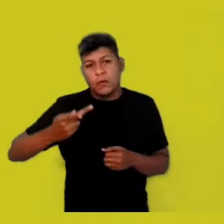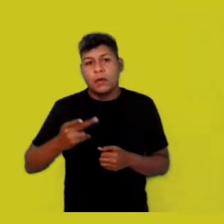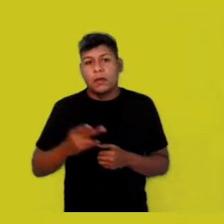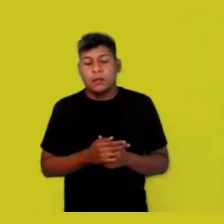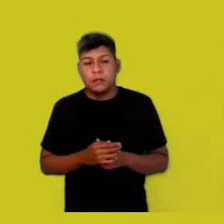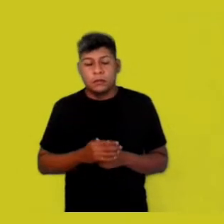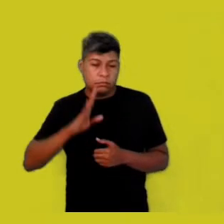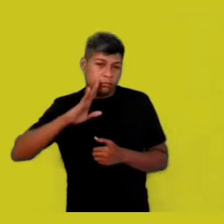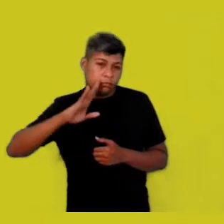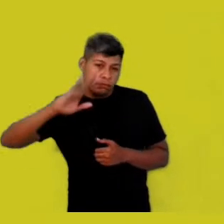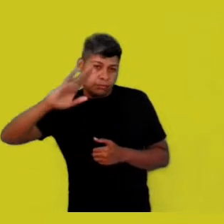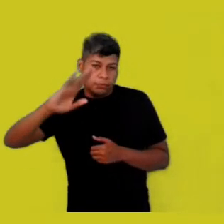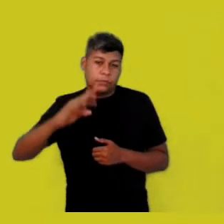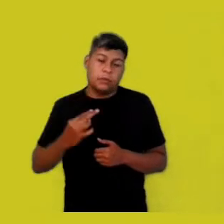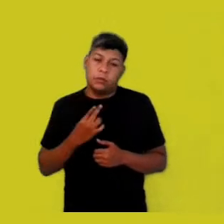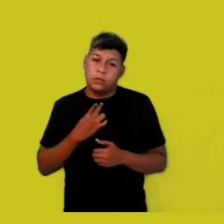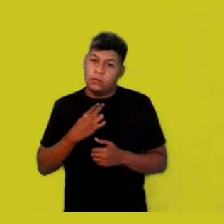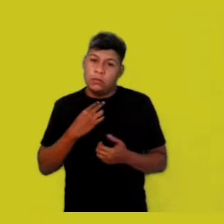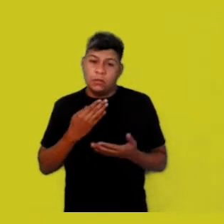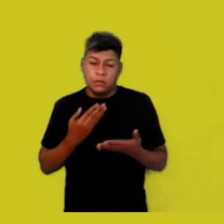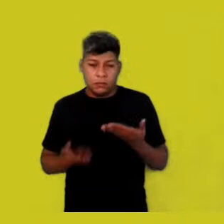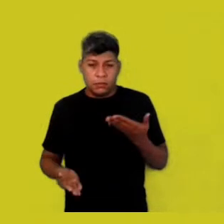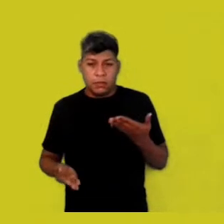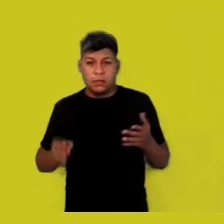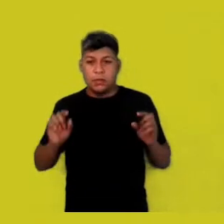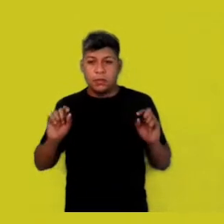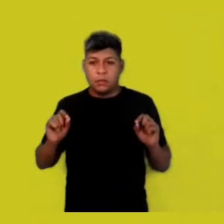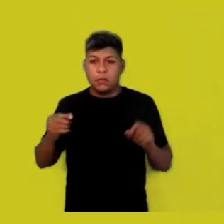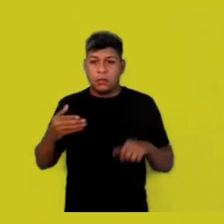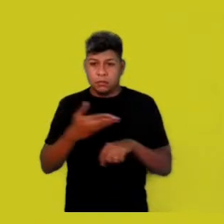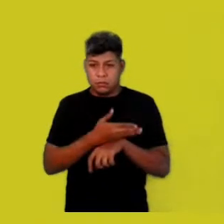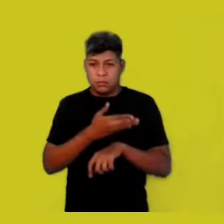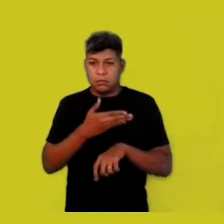but we cannot lose sight of feasts and irreverence.